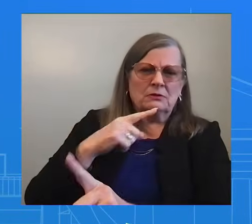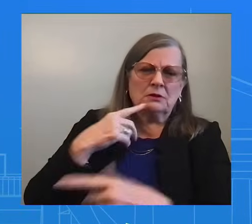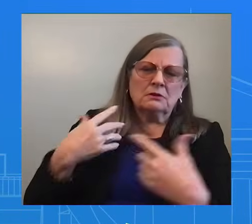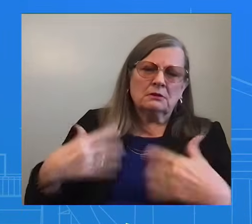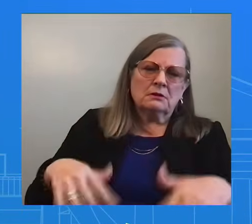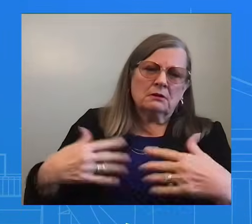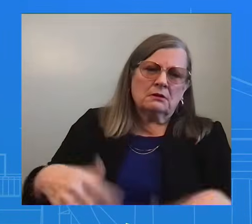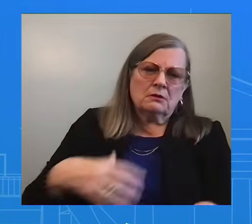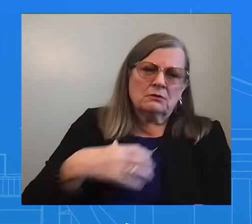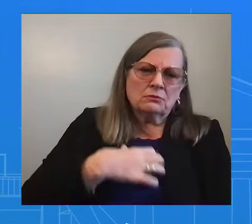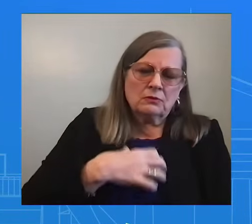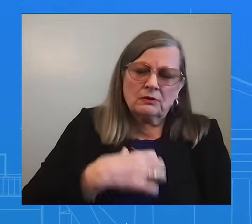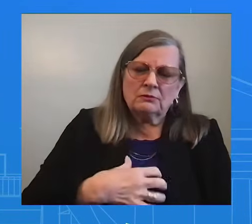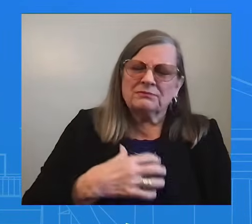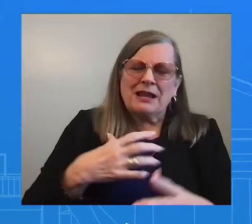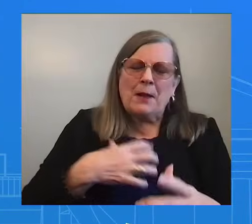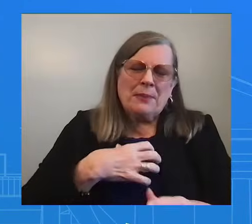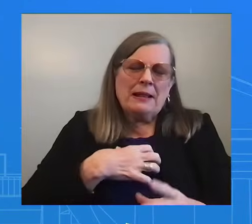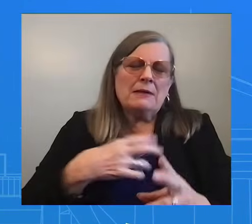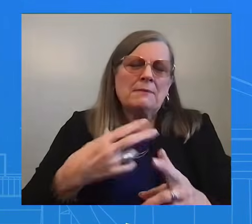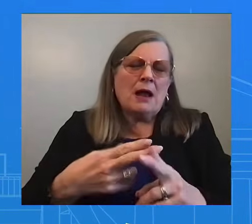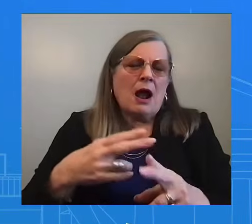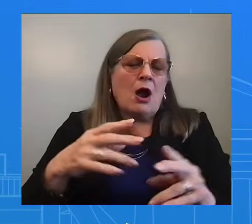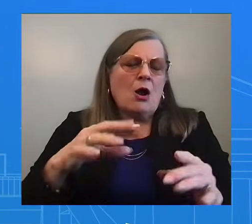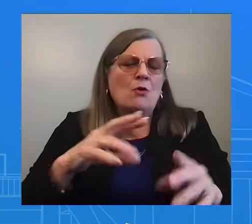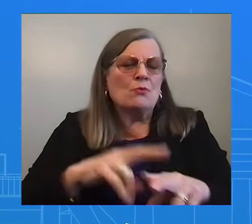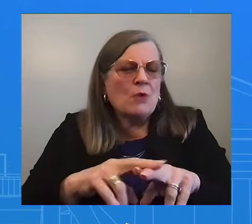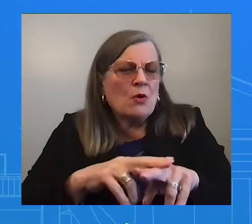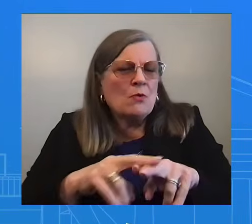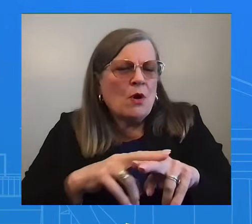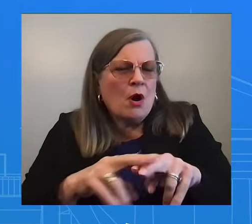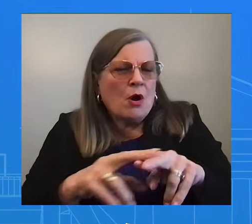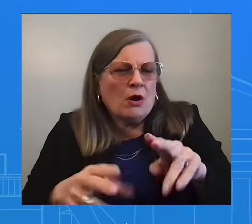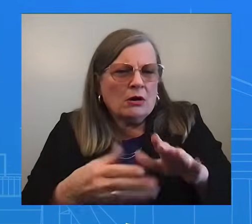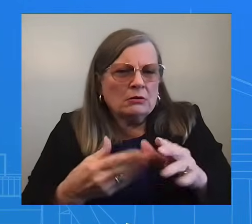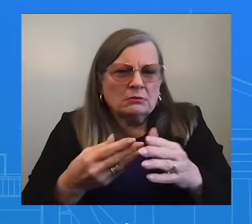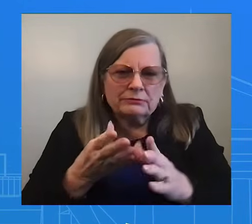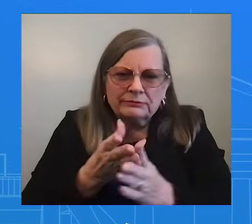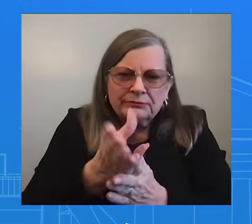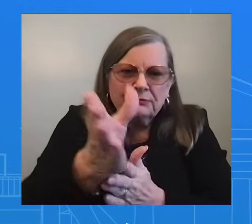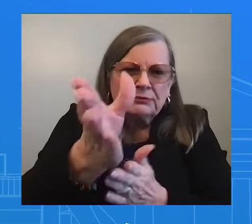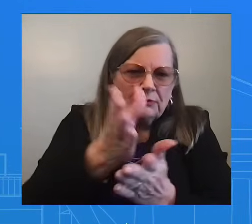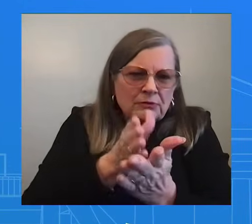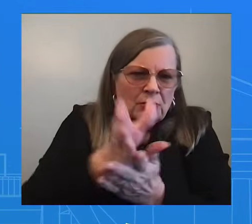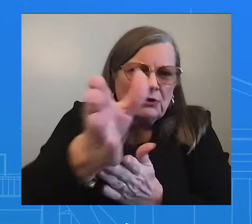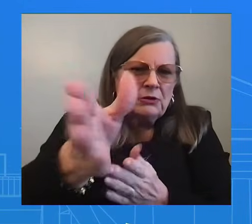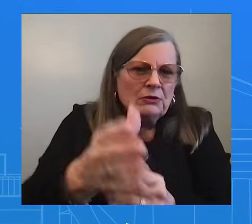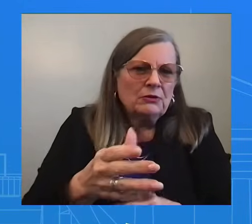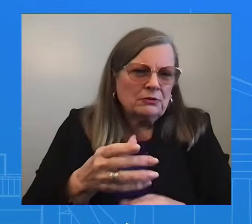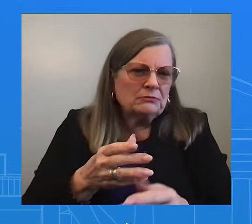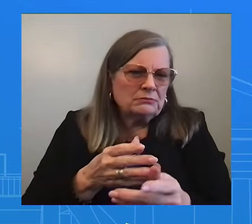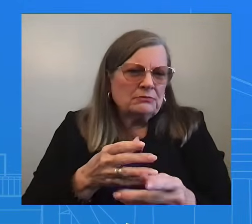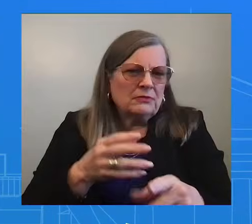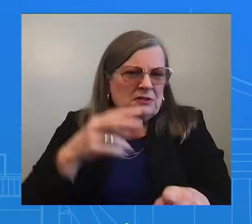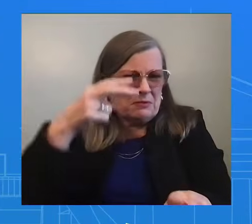of losses on an everyday basis. Is the President of Mexico -- Mexico concerned about all of these losses that are happening at the border?